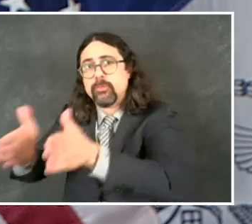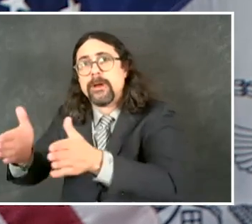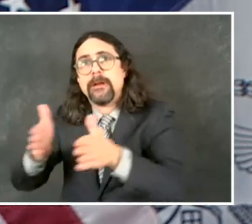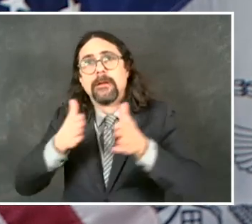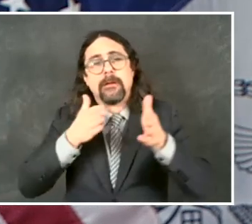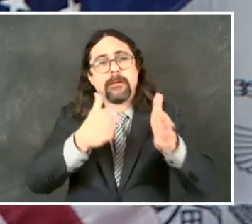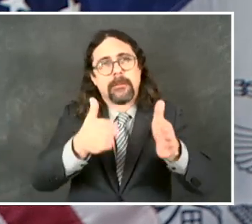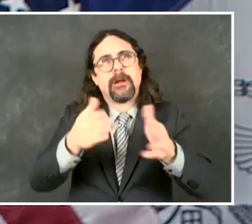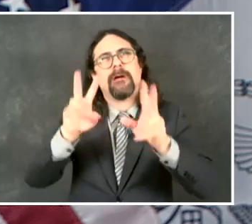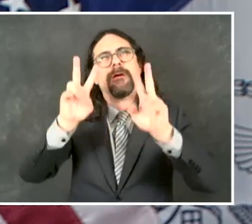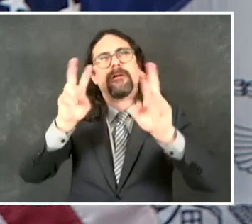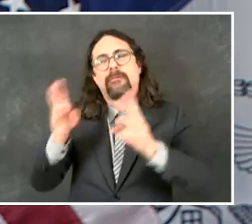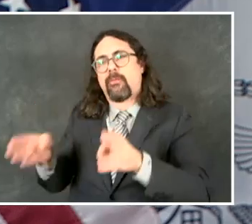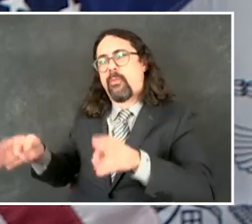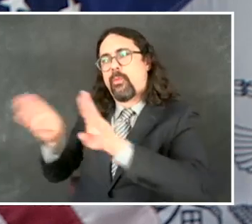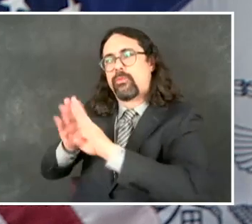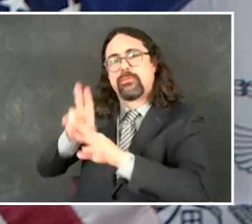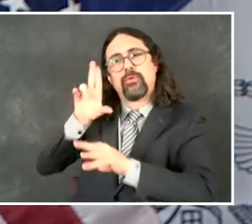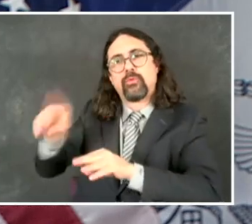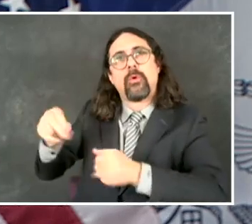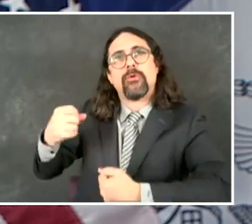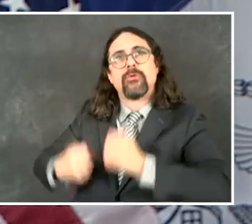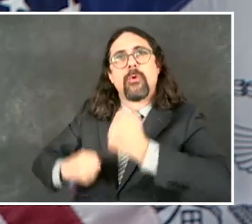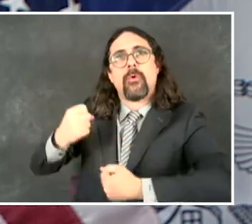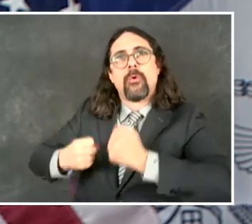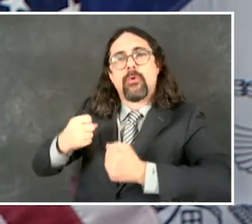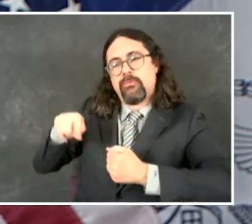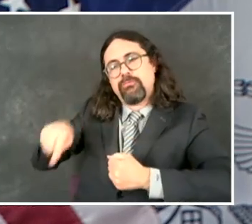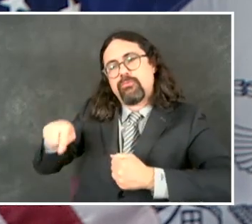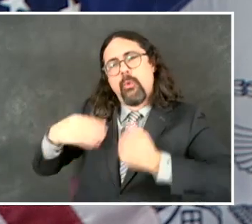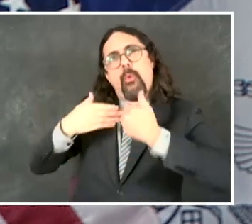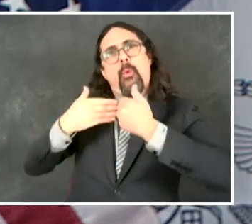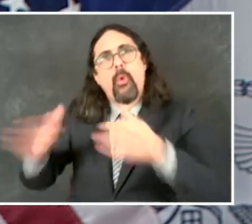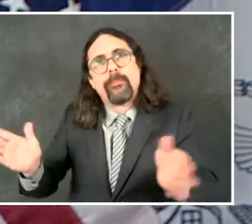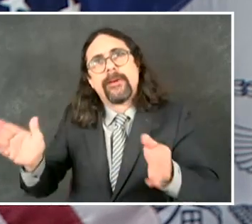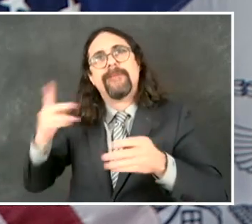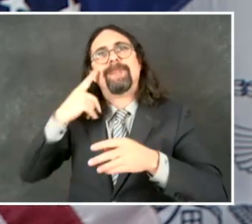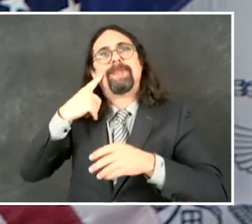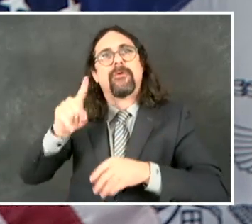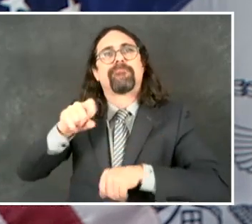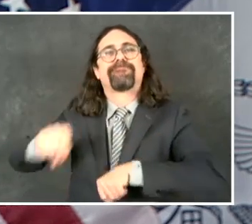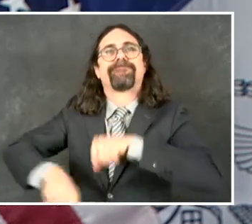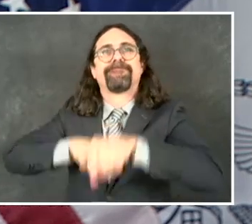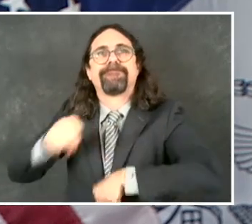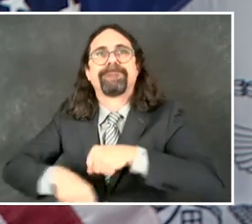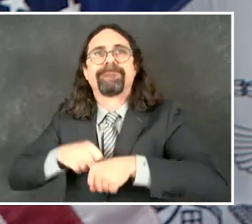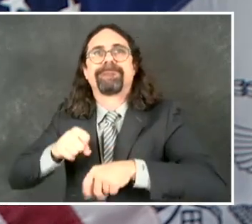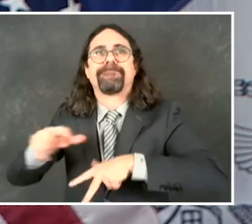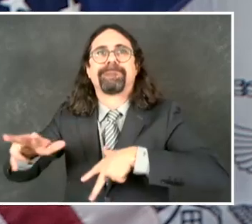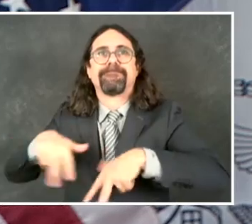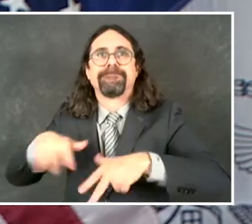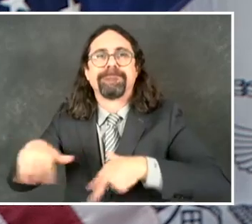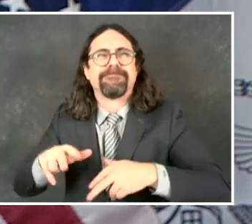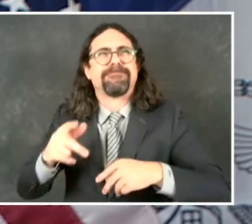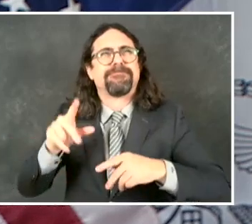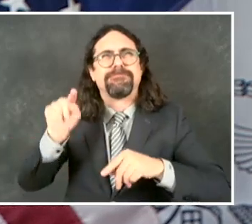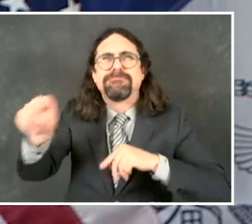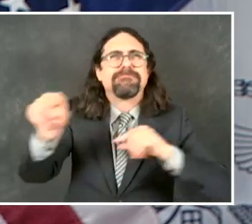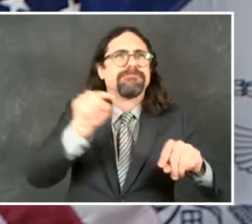IT IN A WAY THAT'S RESPONSIVE TO THE CORE CONCERNS WE'VE HEARD FROM THE NYPD, FOR EXAMPLE, ABOUT SAFETY AND ENFORCEMENT. WE'VE BEEN